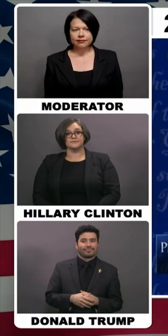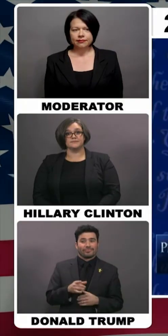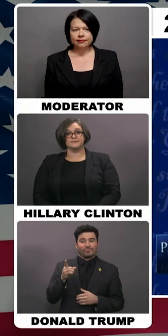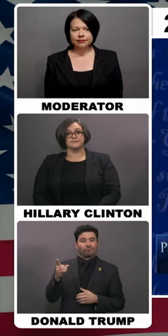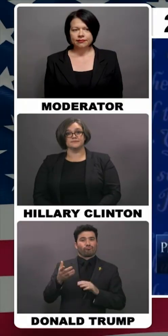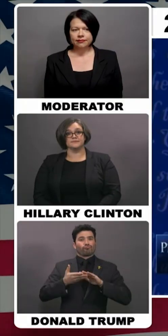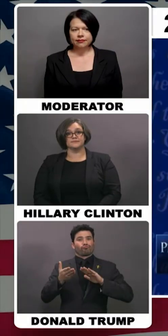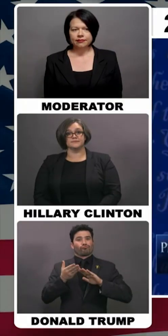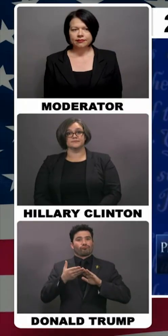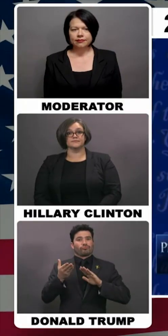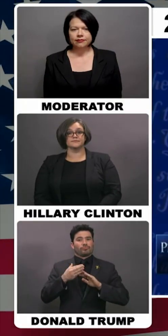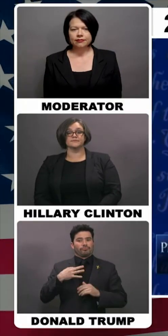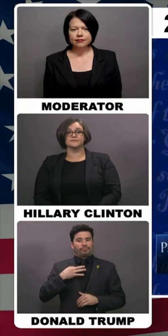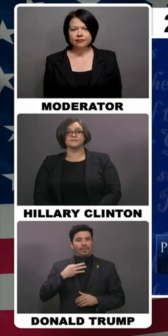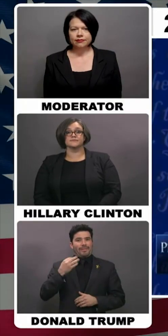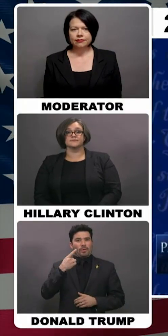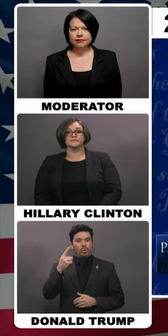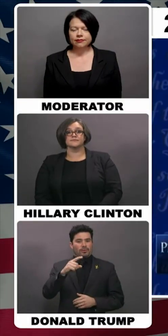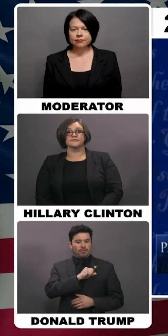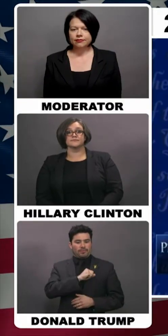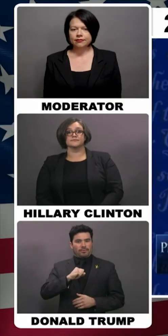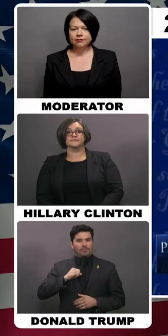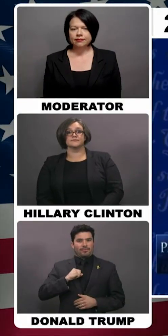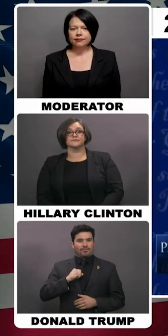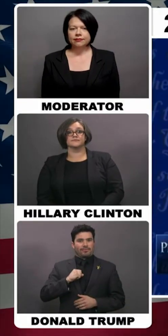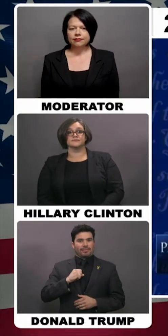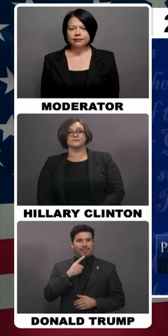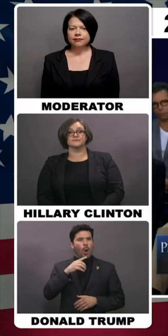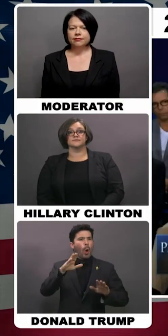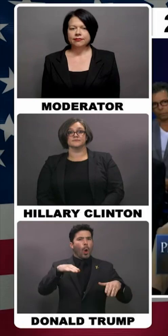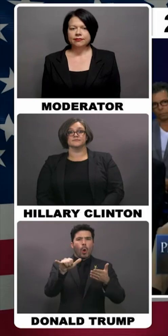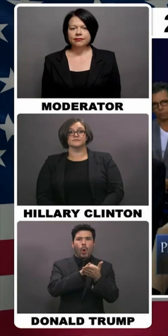where Hillary was gonna bring back jobs to upstate New York and she failed.